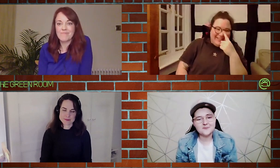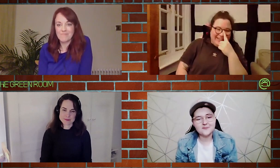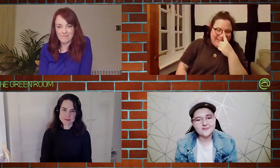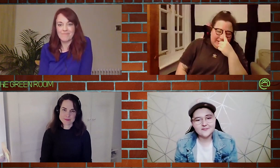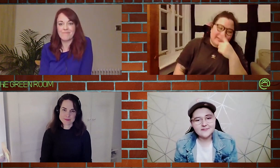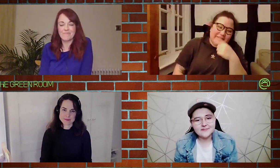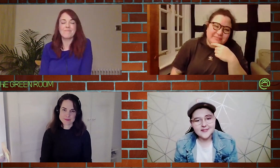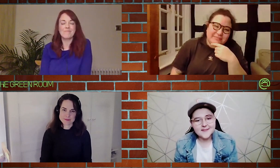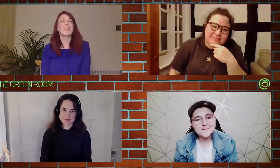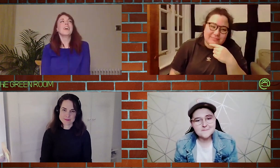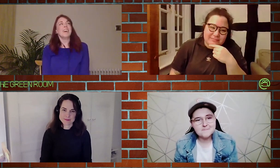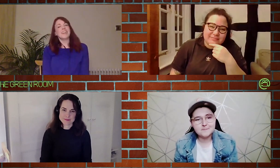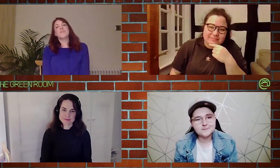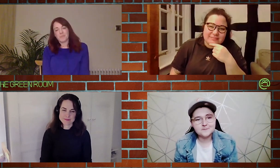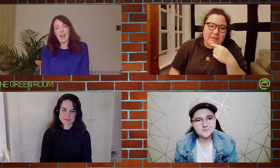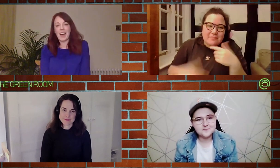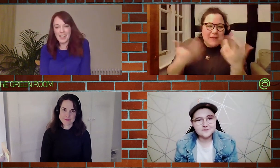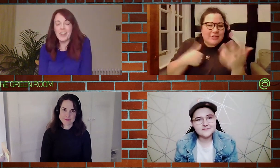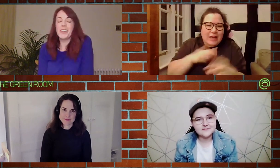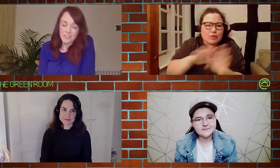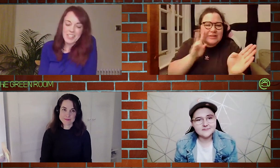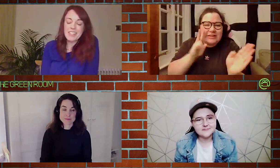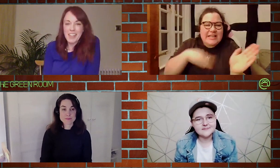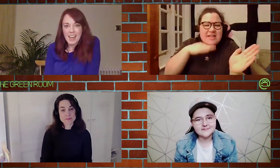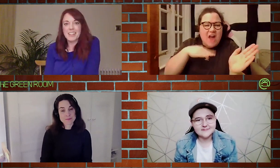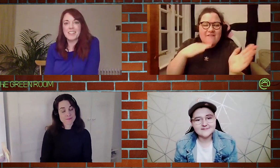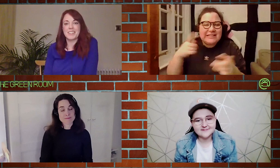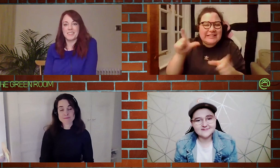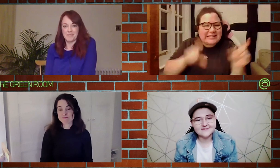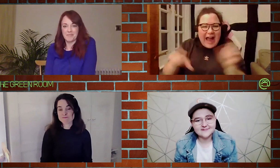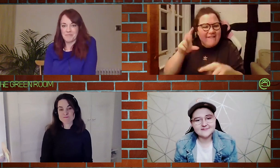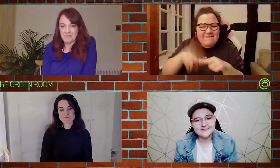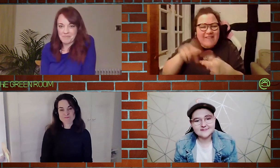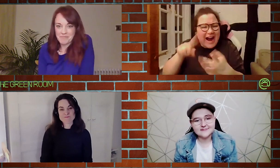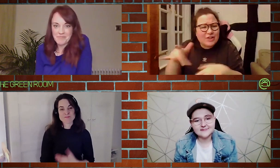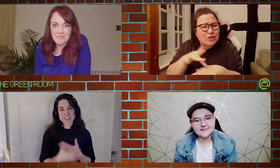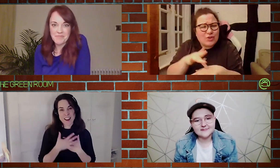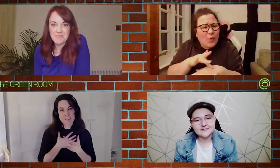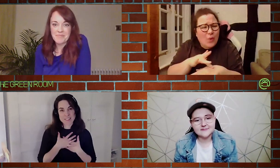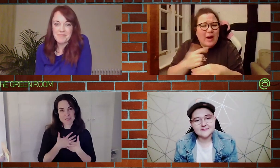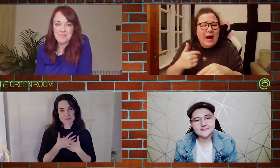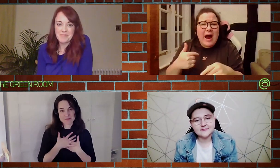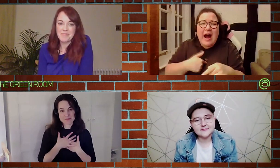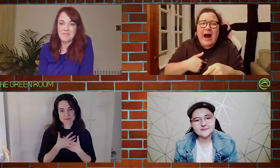get out. JB: I love it. Yes Because I don't see enough sci-fi actually